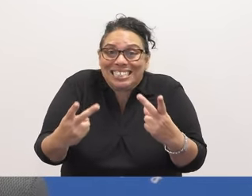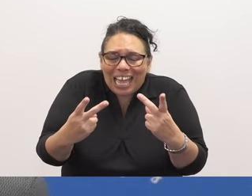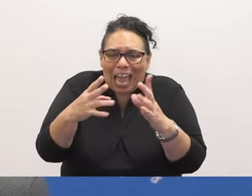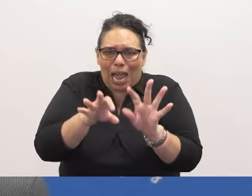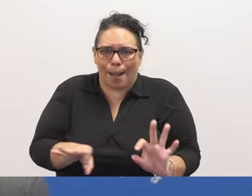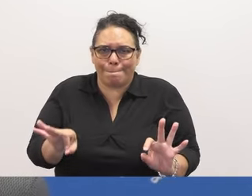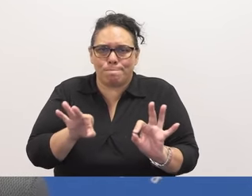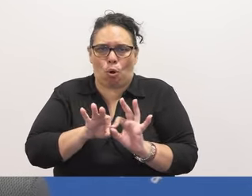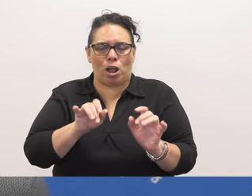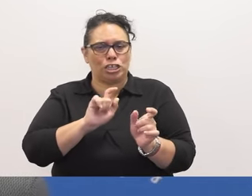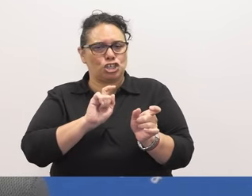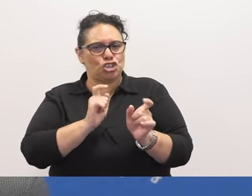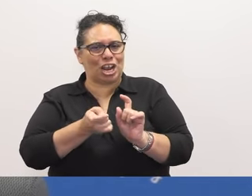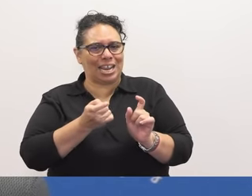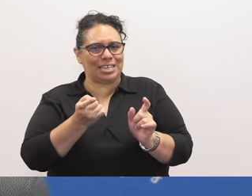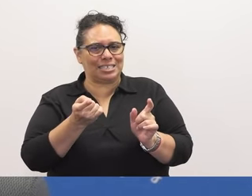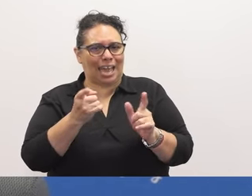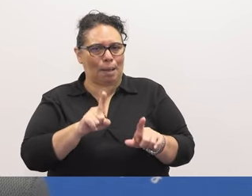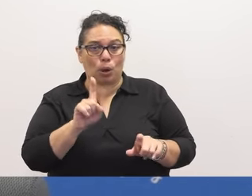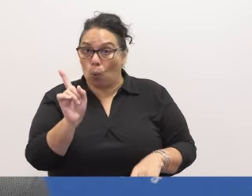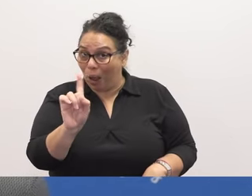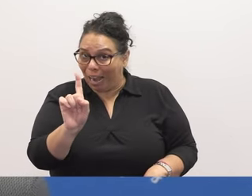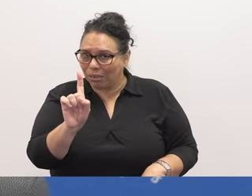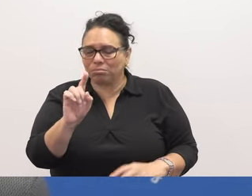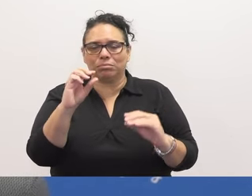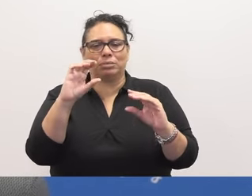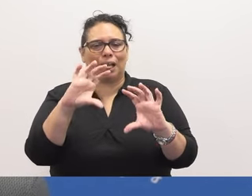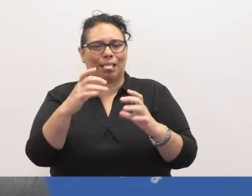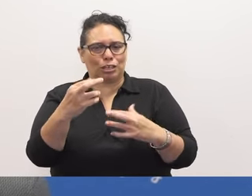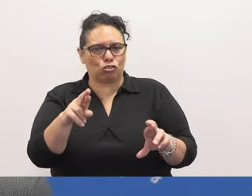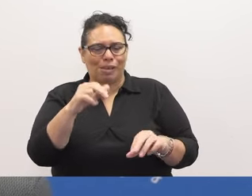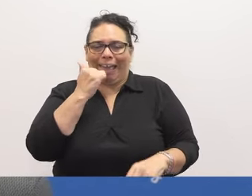is happening in the classroom, everyday teachers, like you said, are working hard,